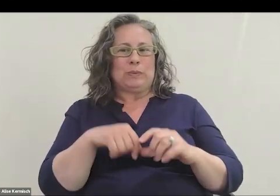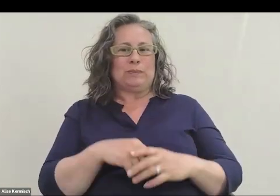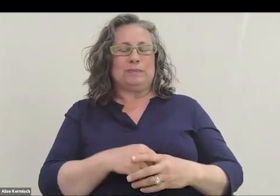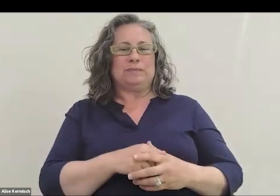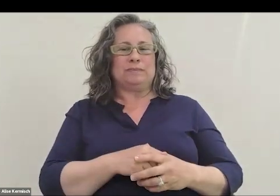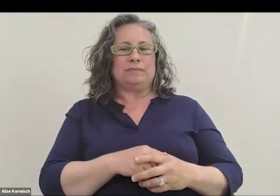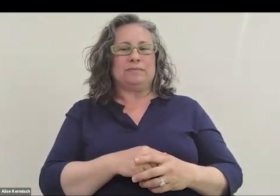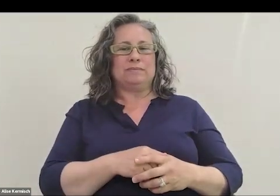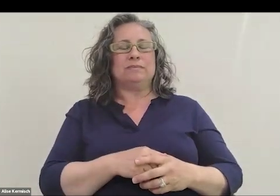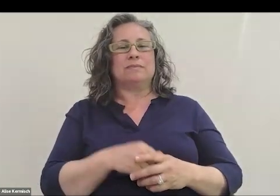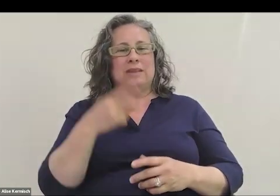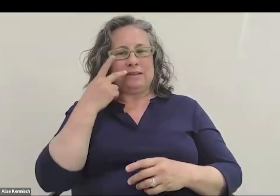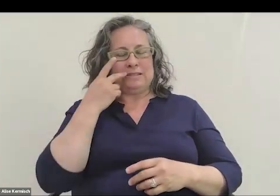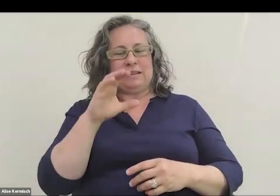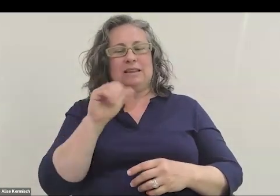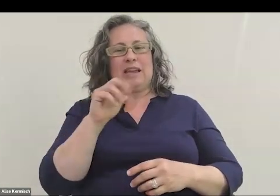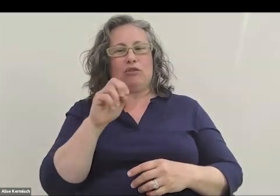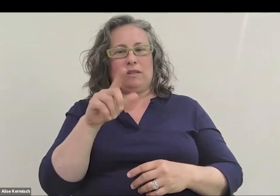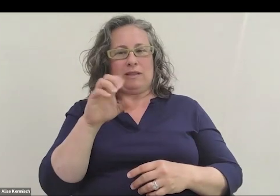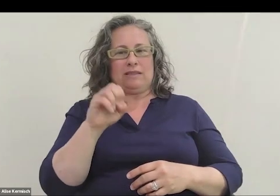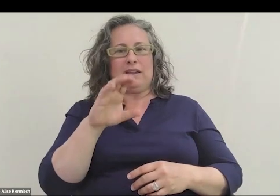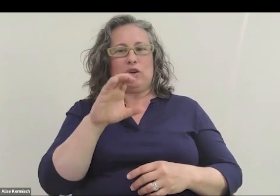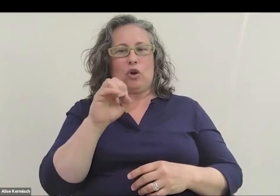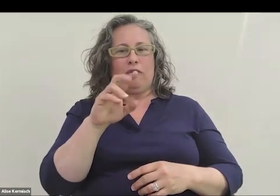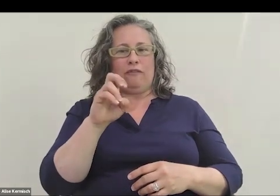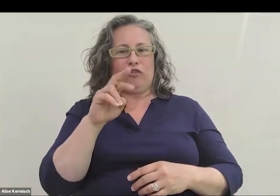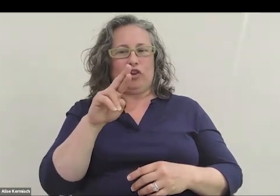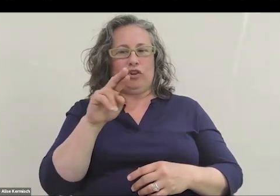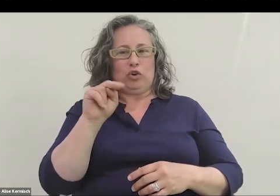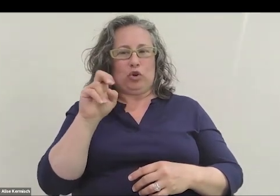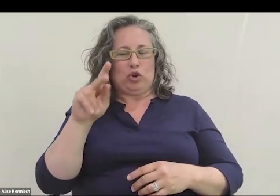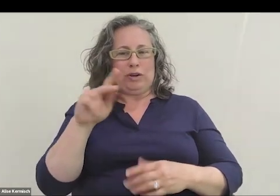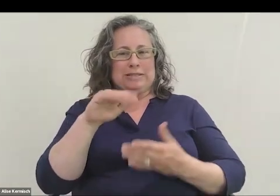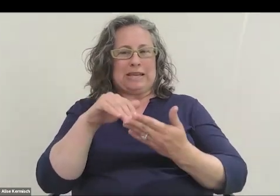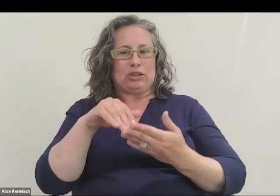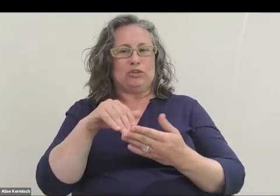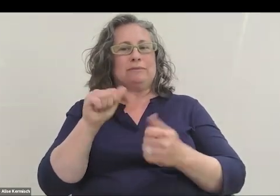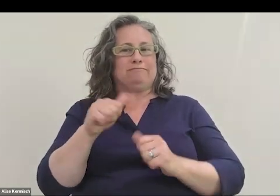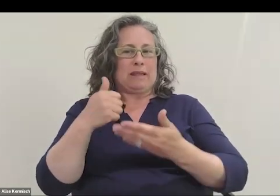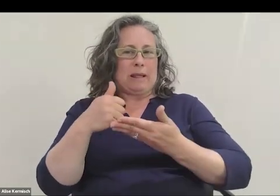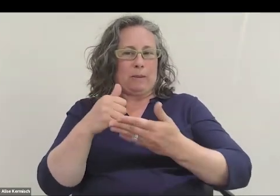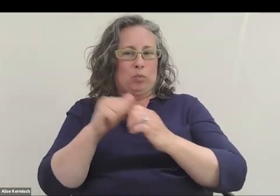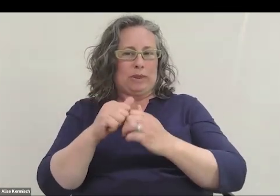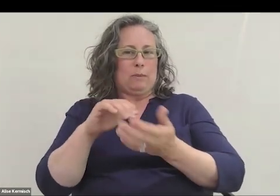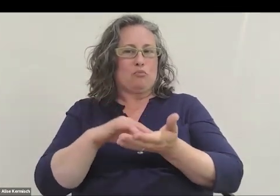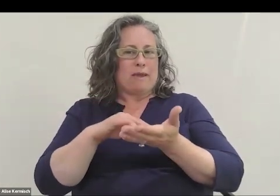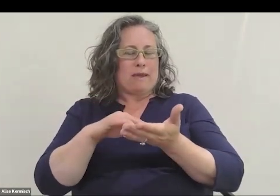I see Caroline also shared that Clovernook Braille Center in Cincinnati can also help with braille production for books on request.